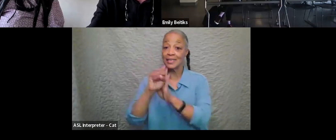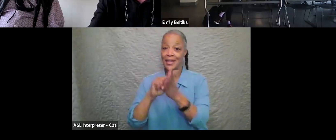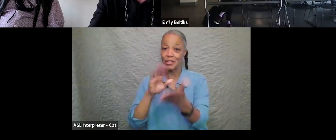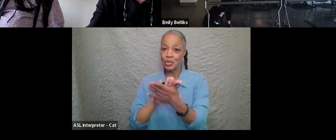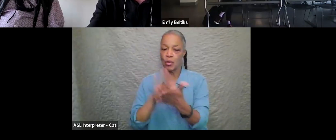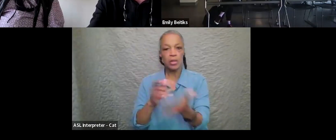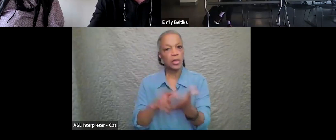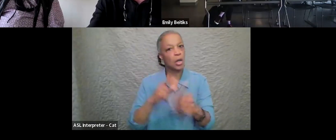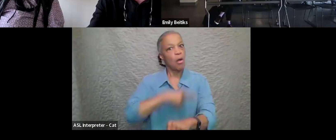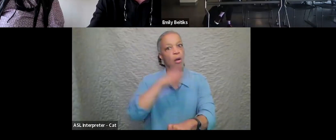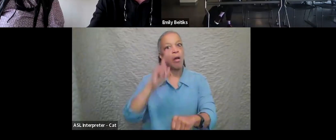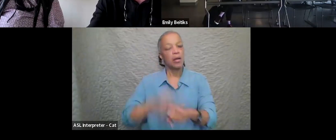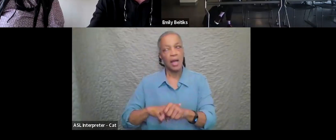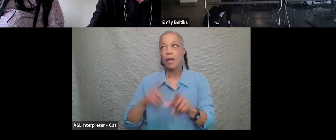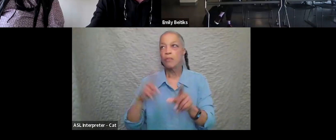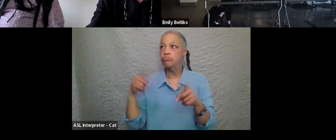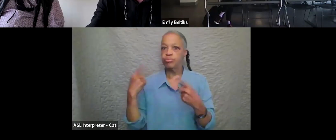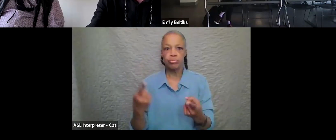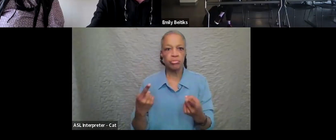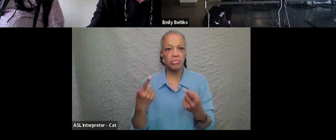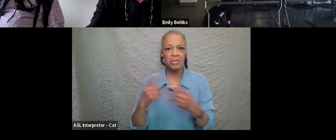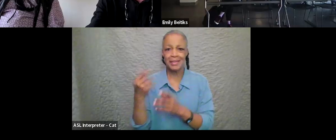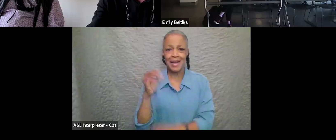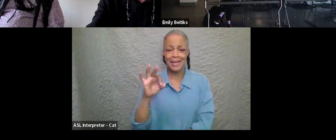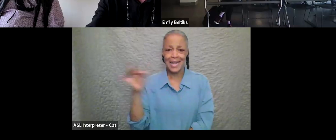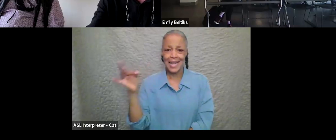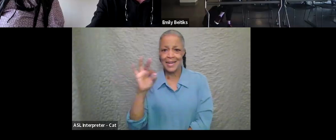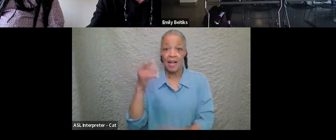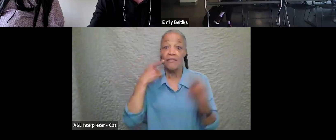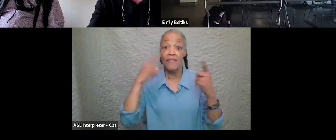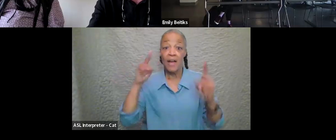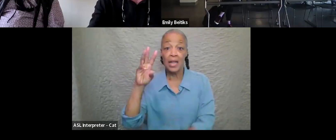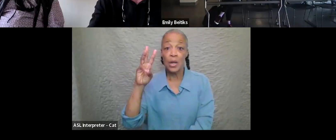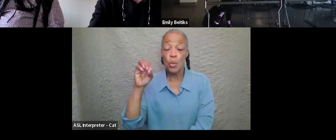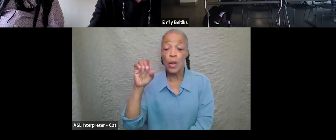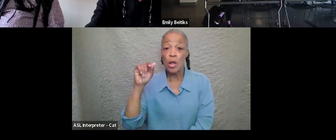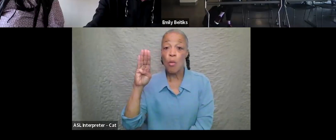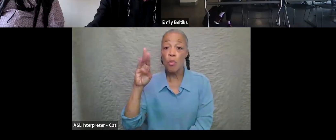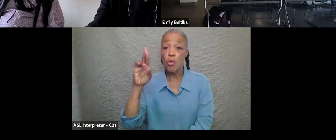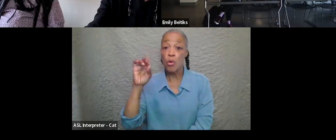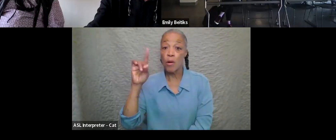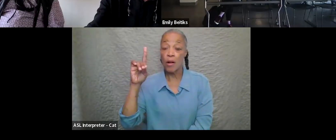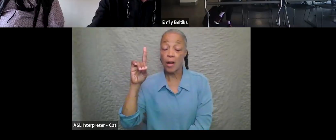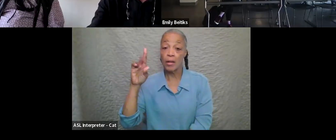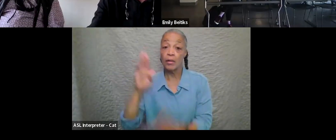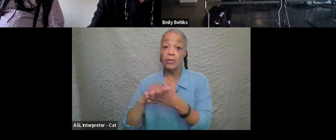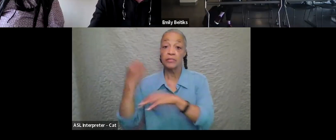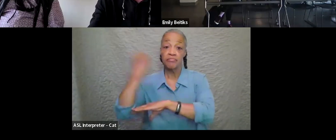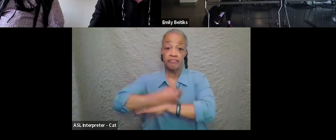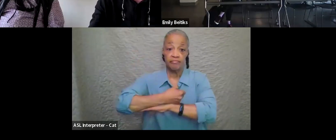I mean, I think it was not until 1989 that Willowbrook was shut down. But, in the end, that was a win.